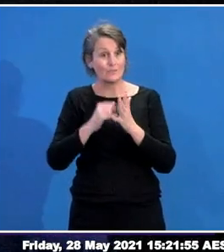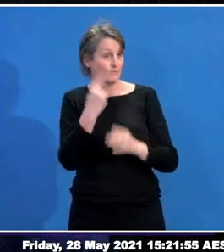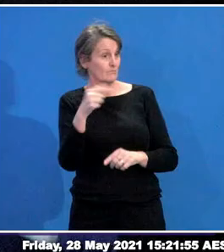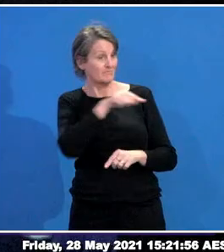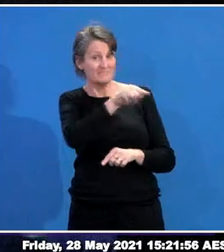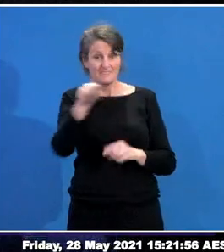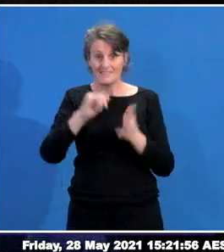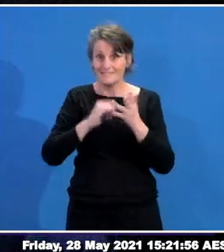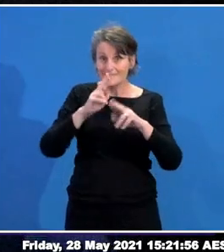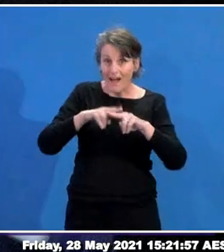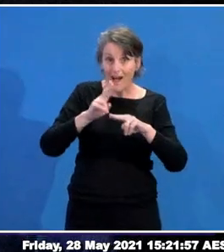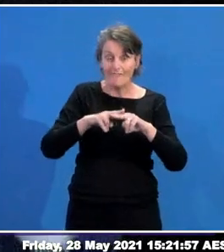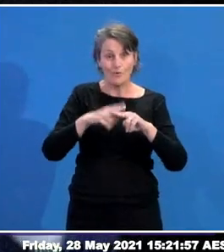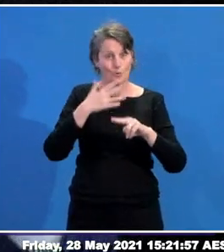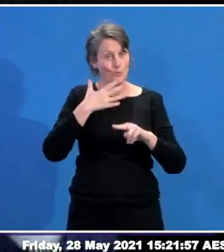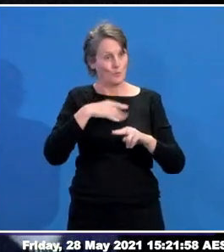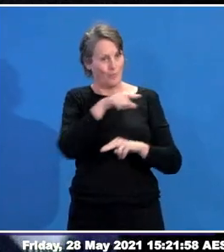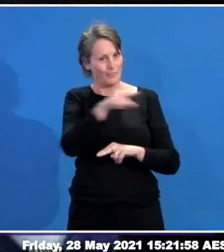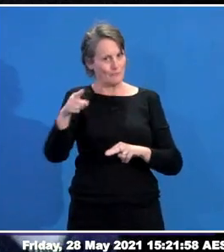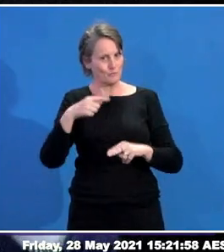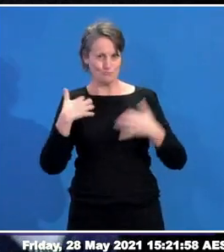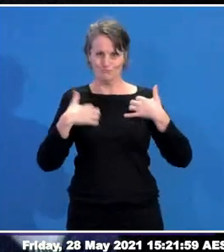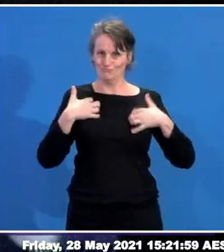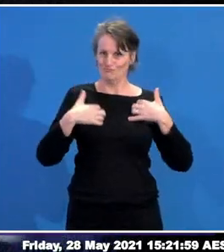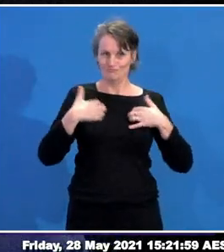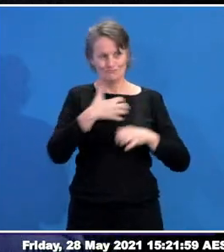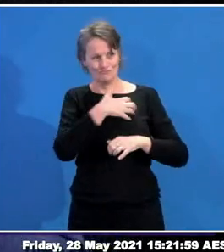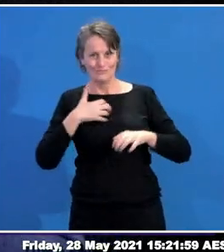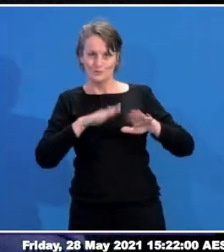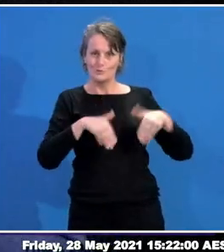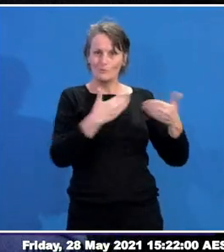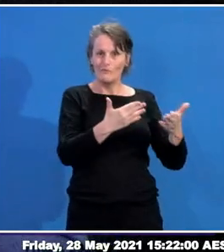and the motivation to provide high quality supports to people with disability.